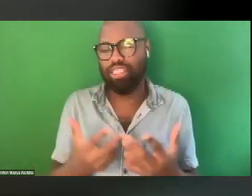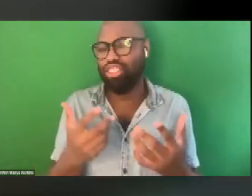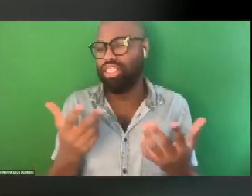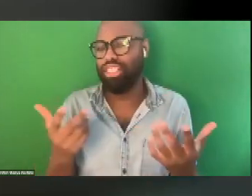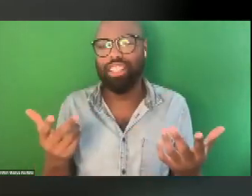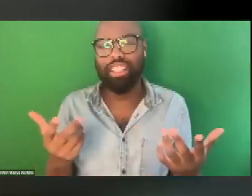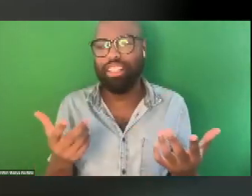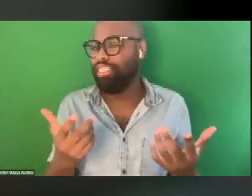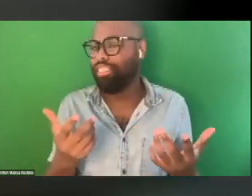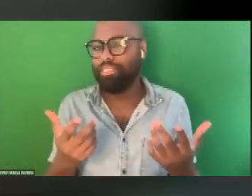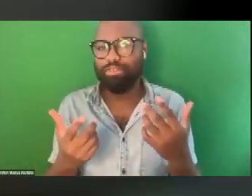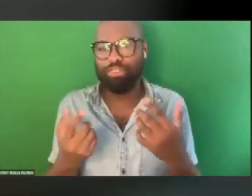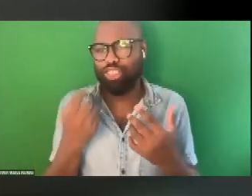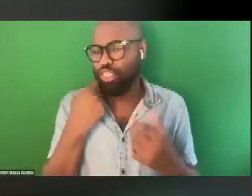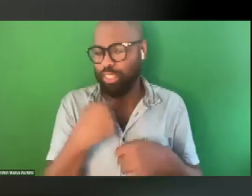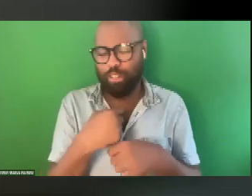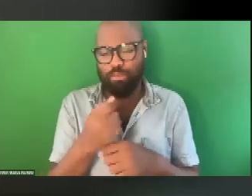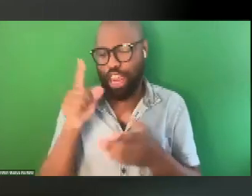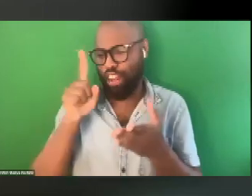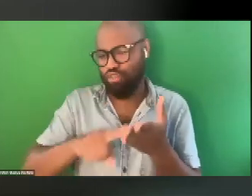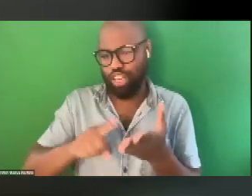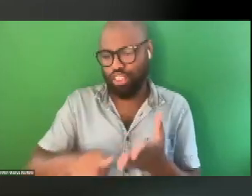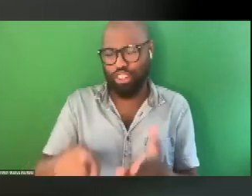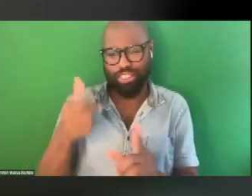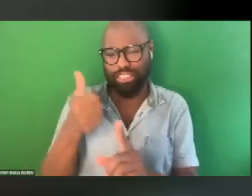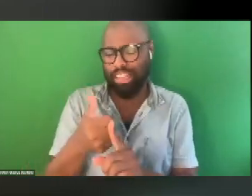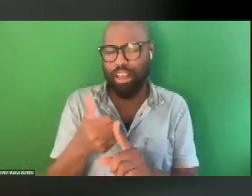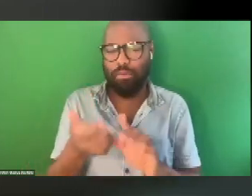really complicated when it's so hard to get